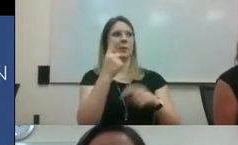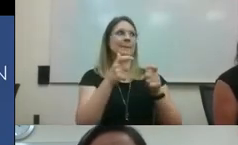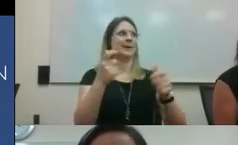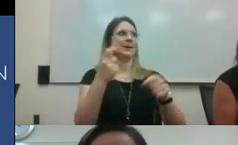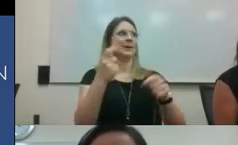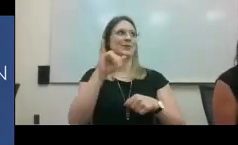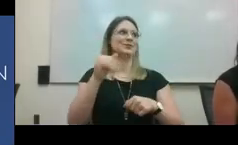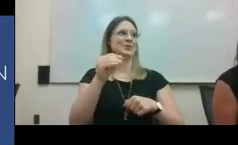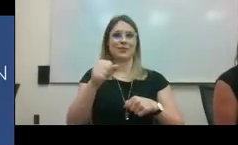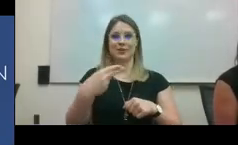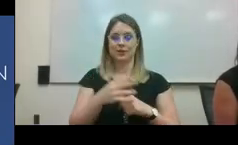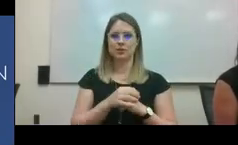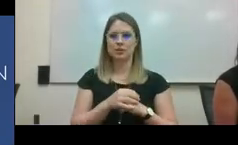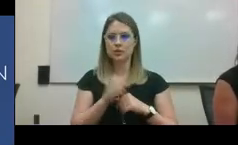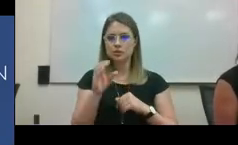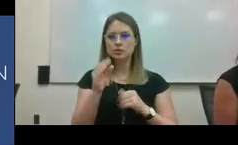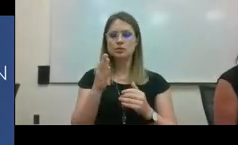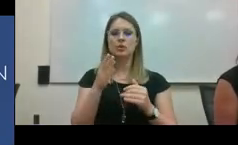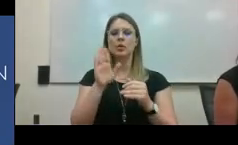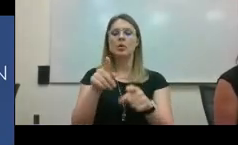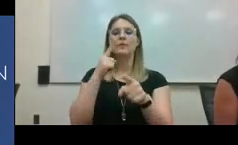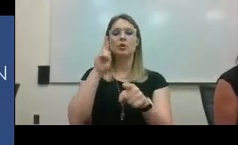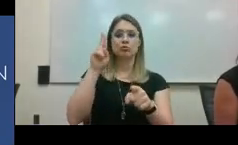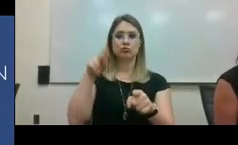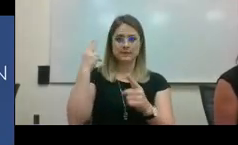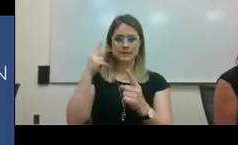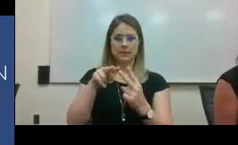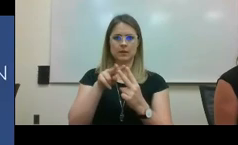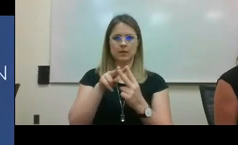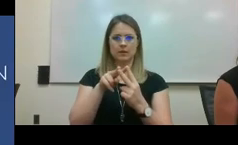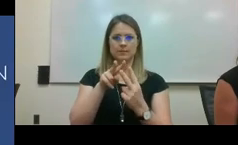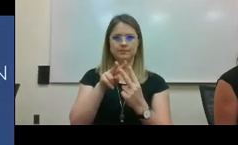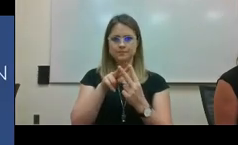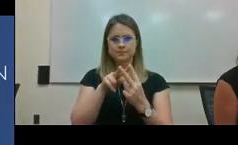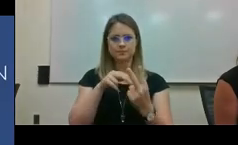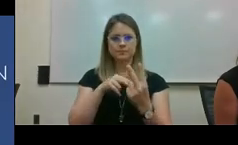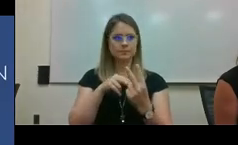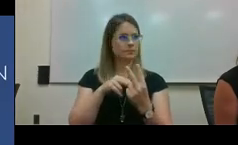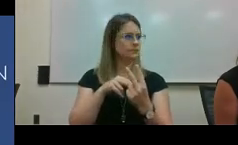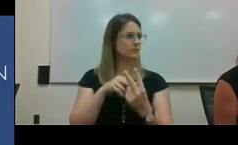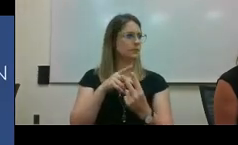So, maybe for Kristina, there are two questions, sorry about the echo.